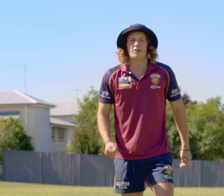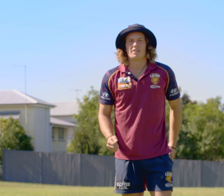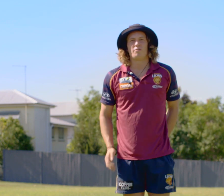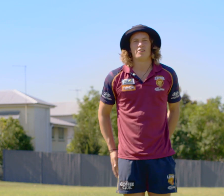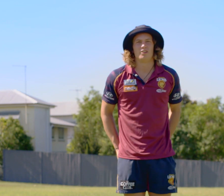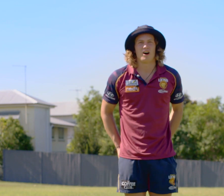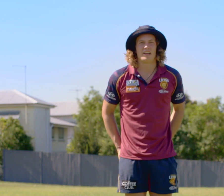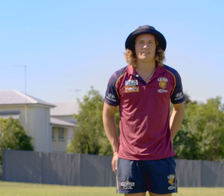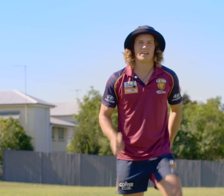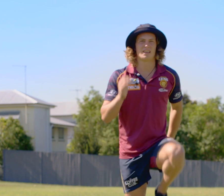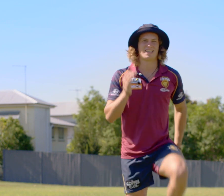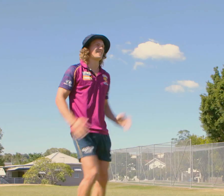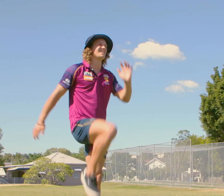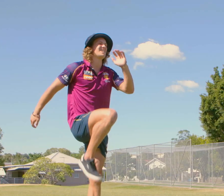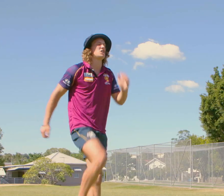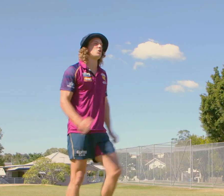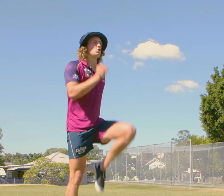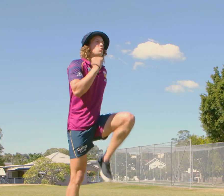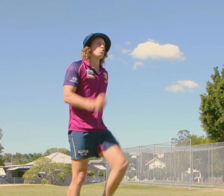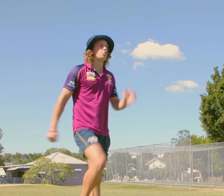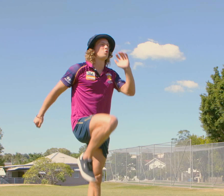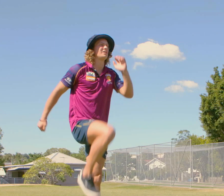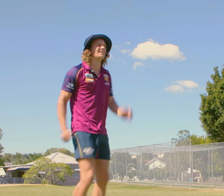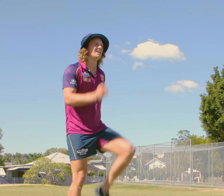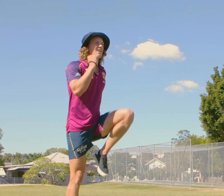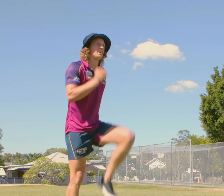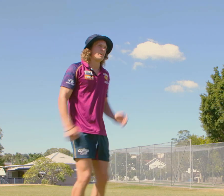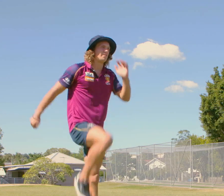First up, we’re going to do the high knees.